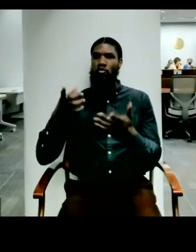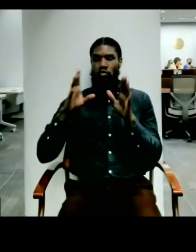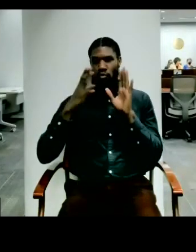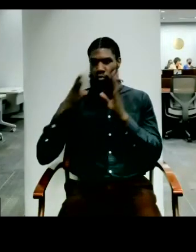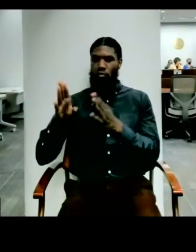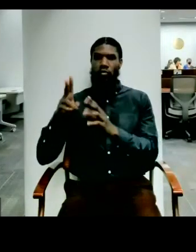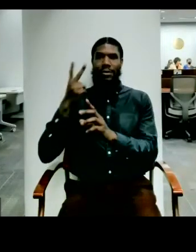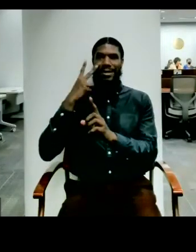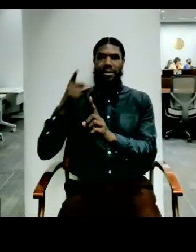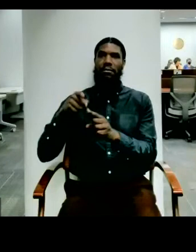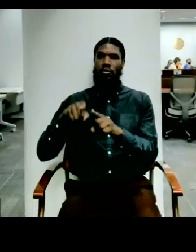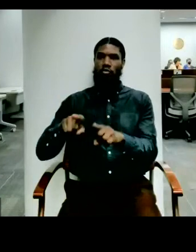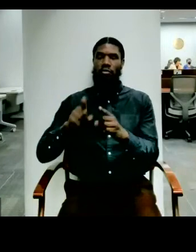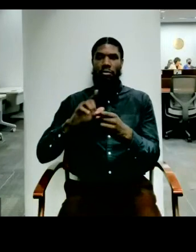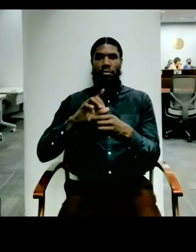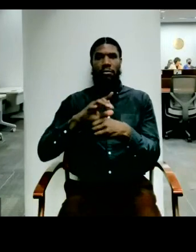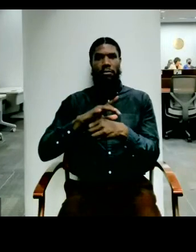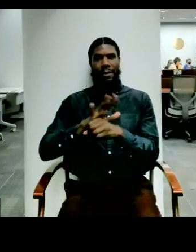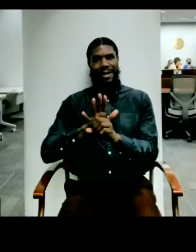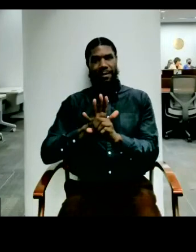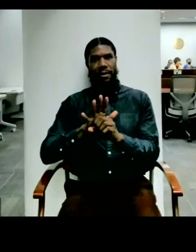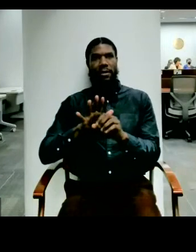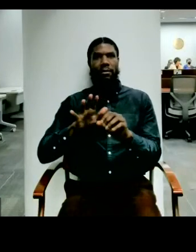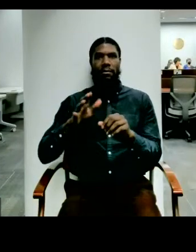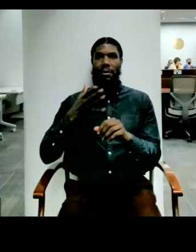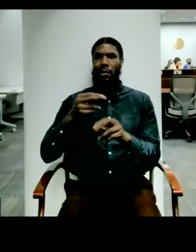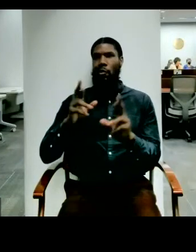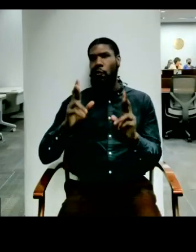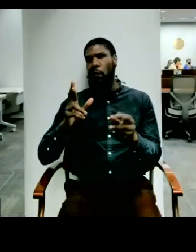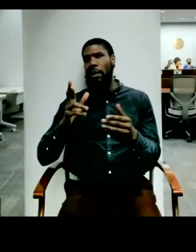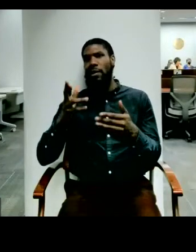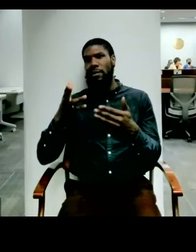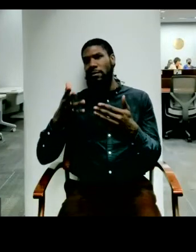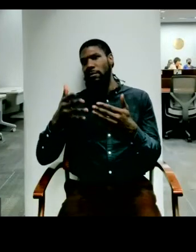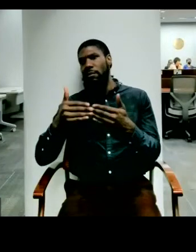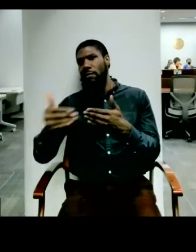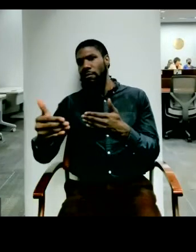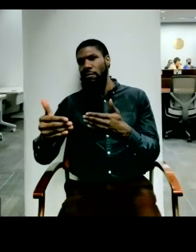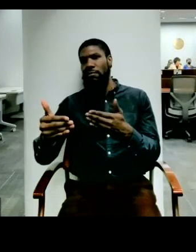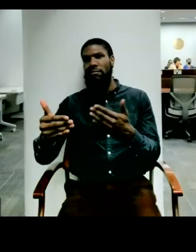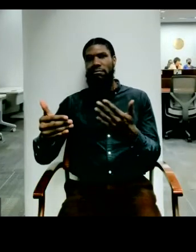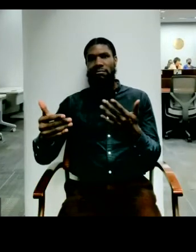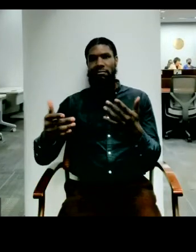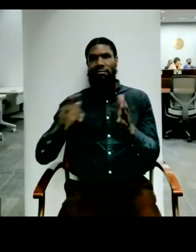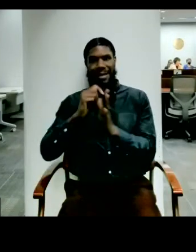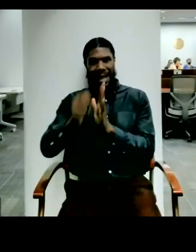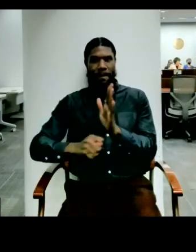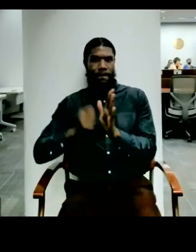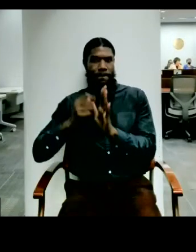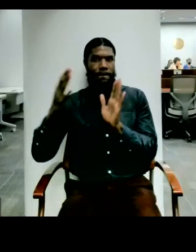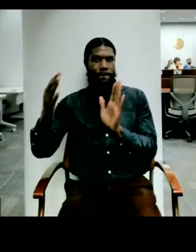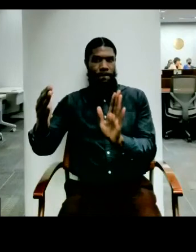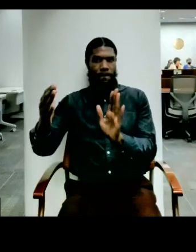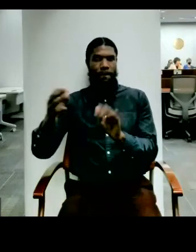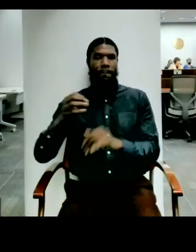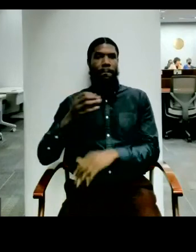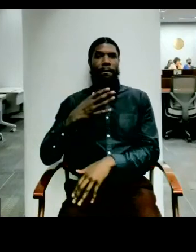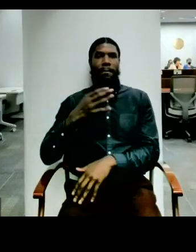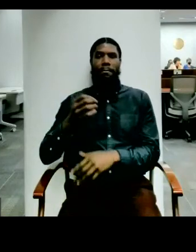sort of pandemic and hopefully um post-pandemic period and I um in particular we have been